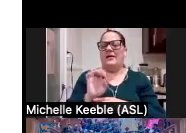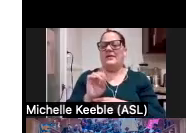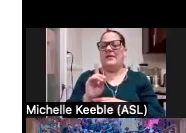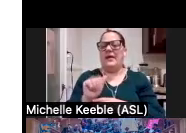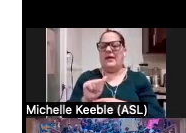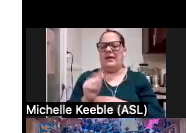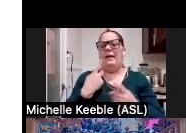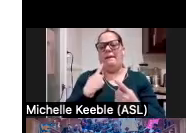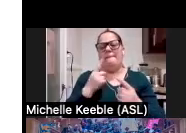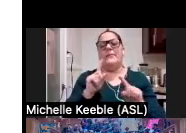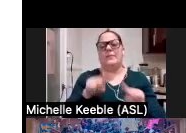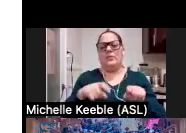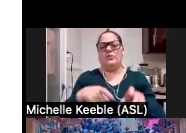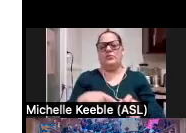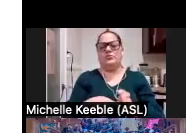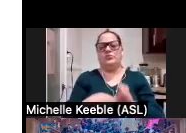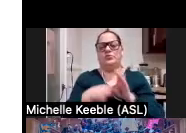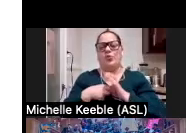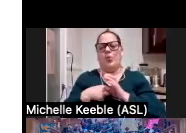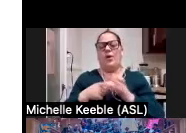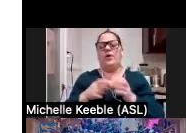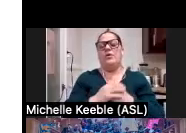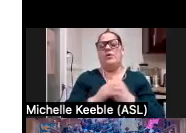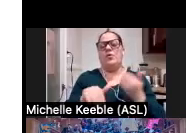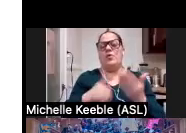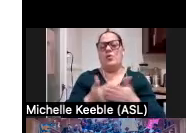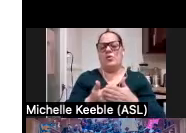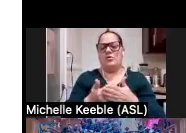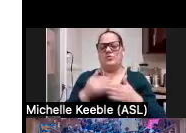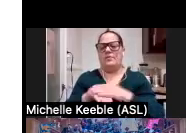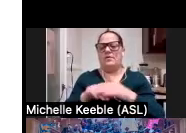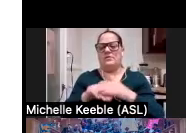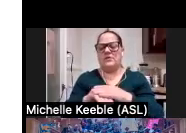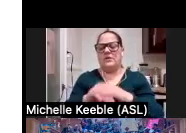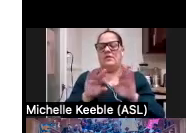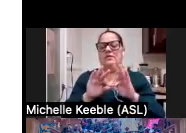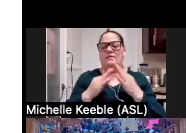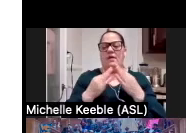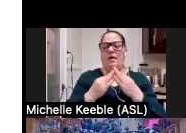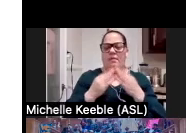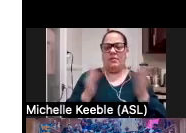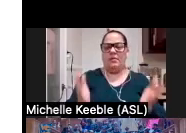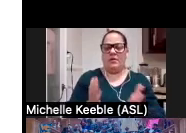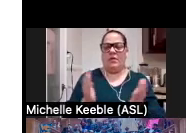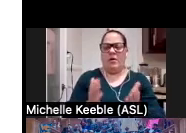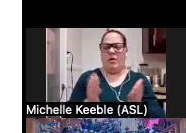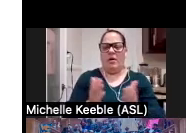which would require it. Um so at the at the family's urging he took some of the property